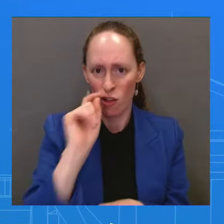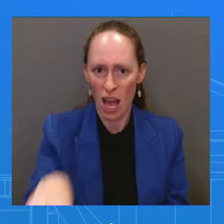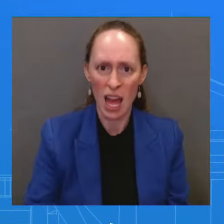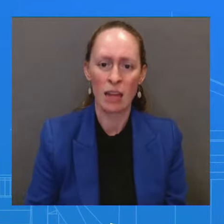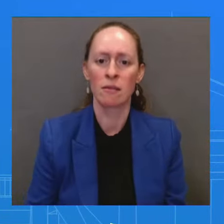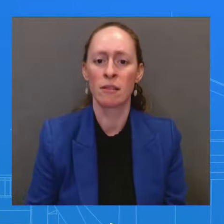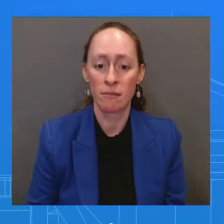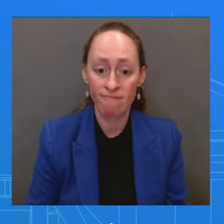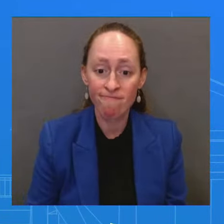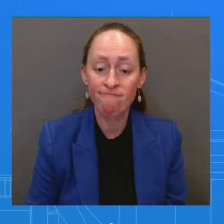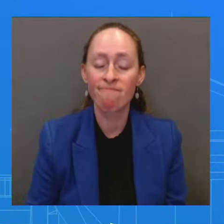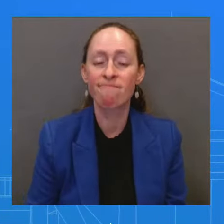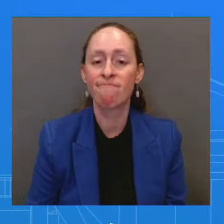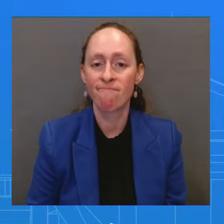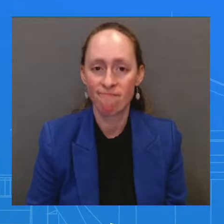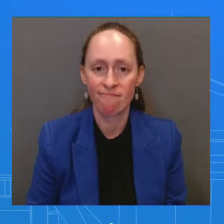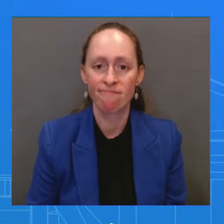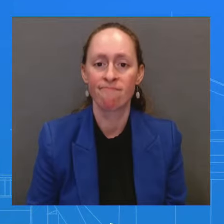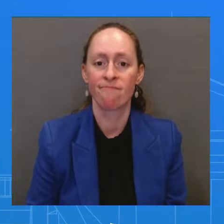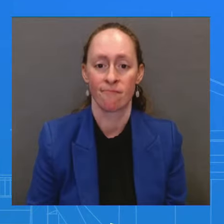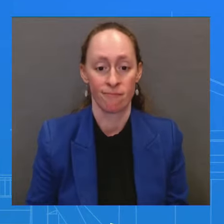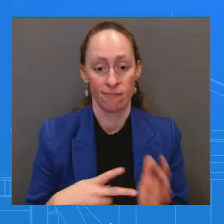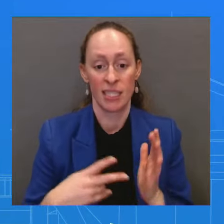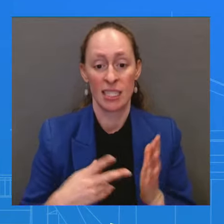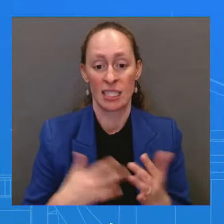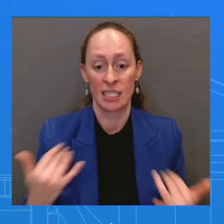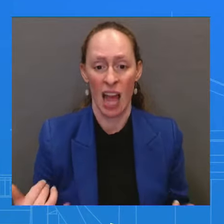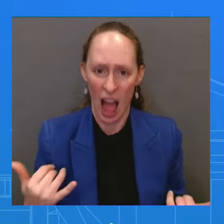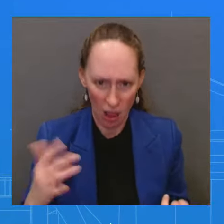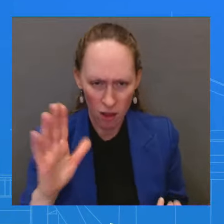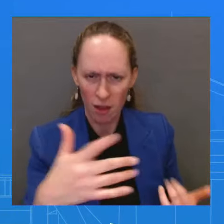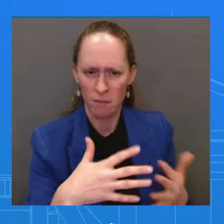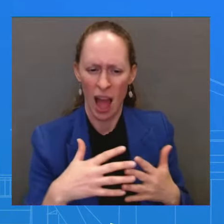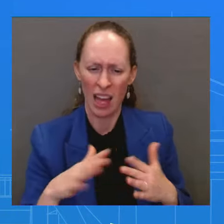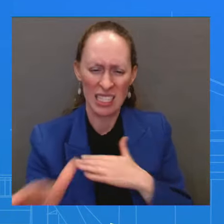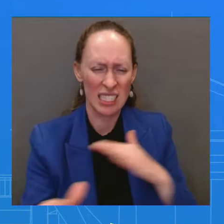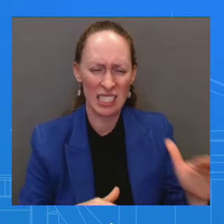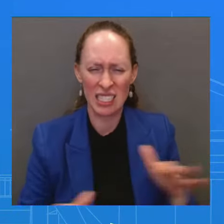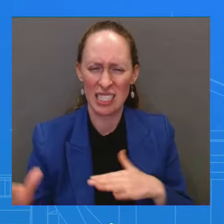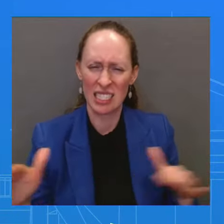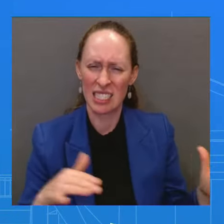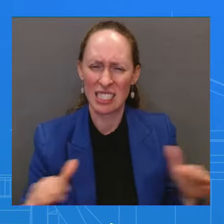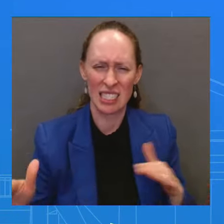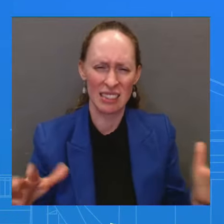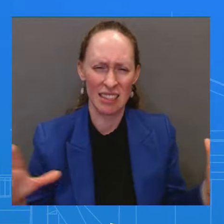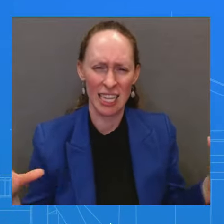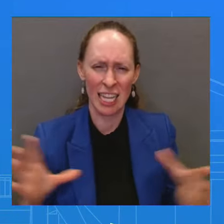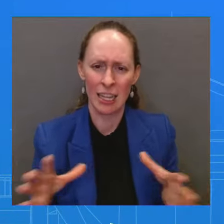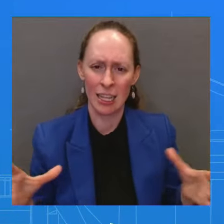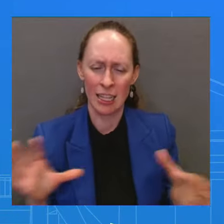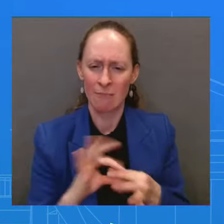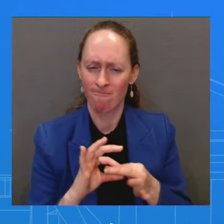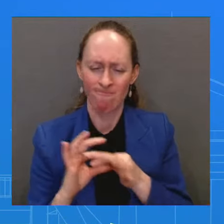We do not have that unity, and there continues to be a lot of criticism of this administration's efforts in Ukraine